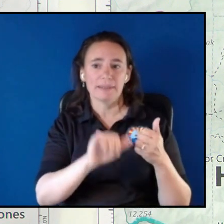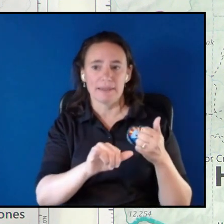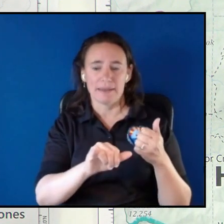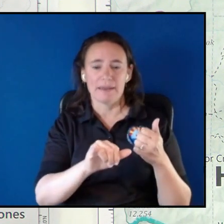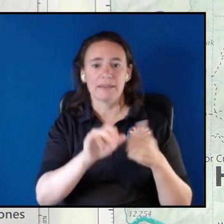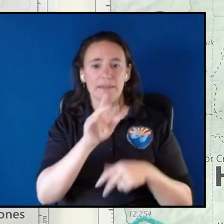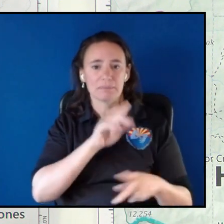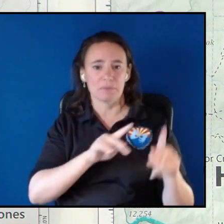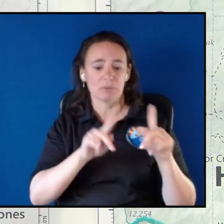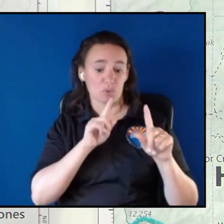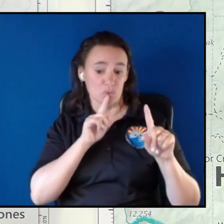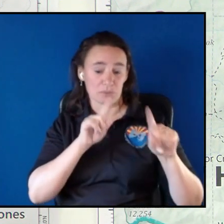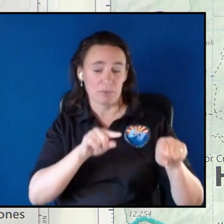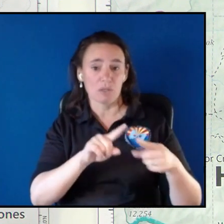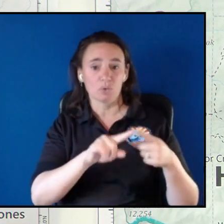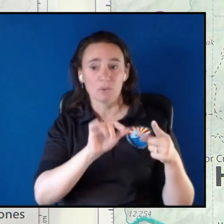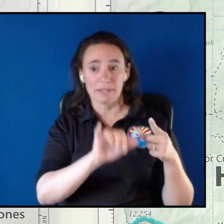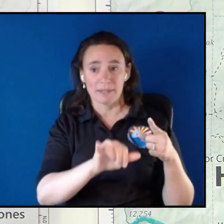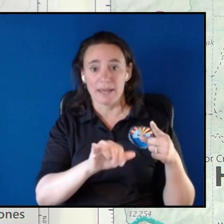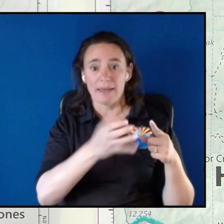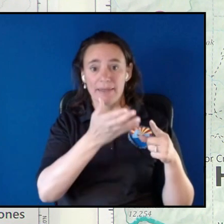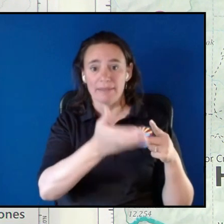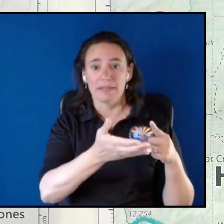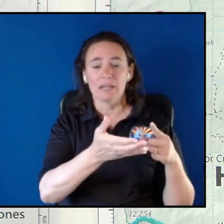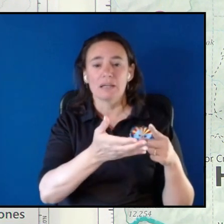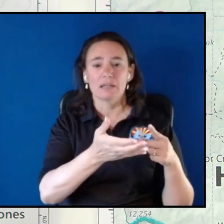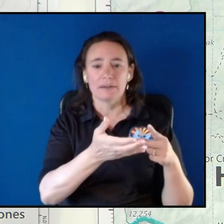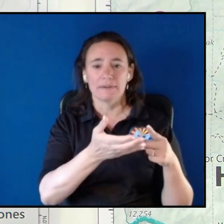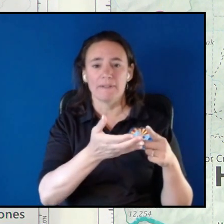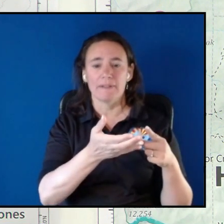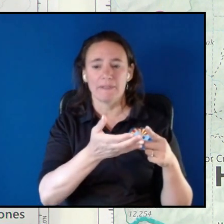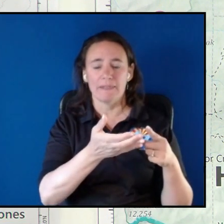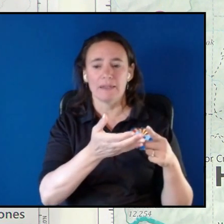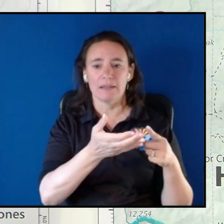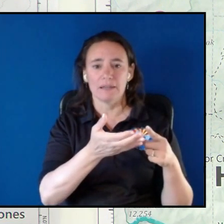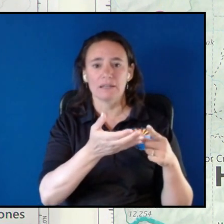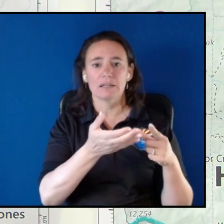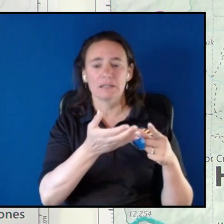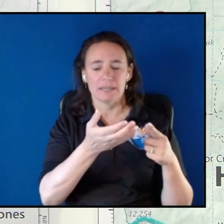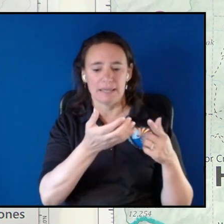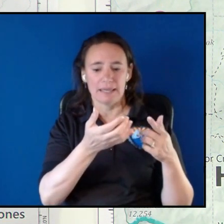incident out there were able to contain it pretty quickly.